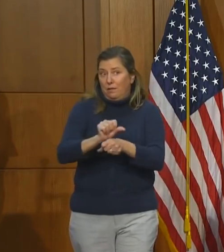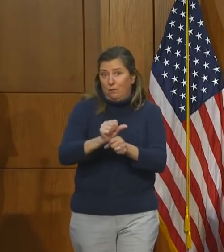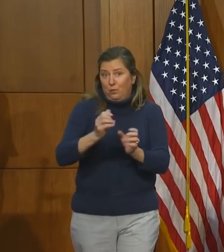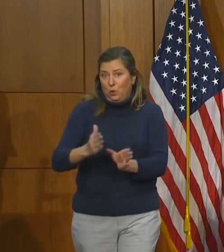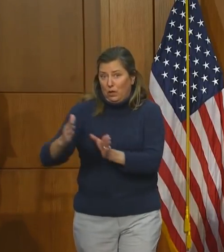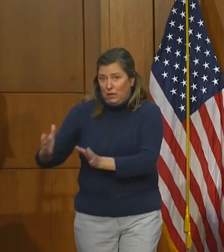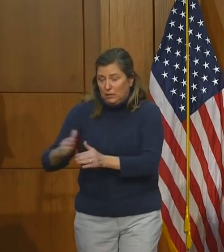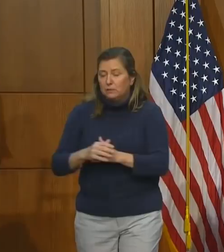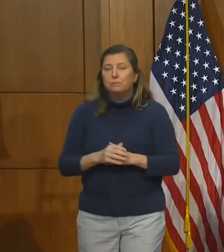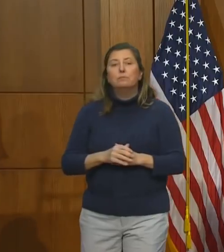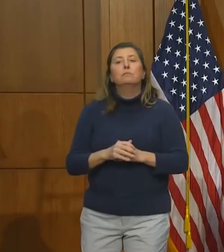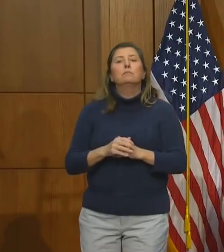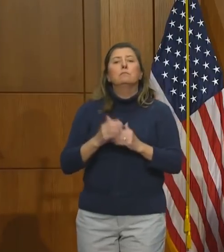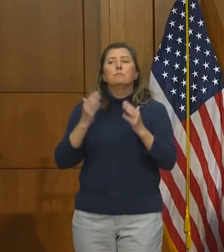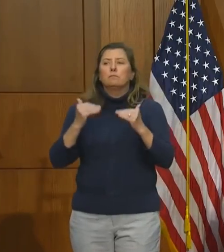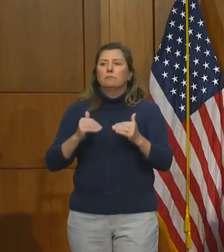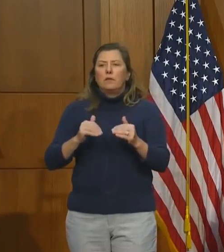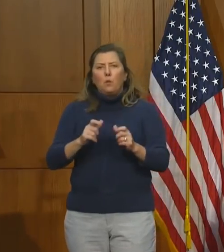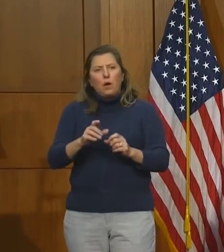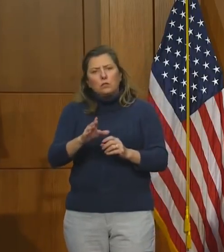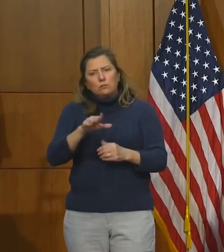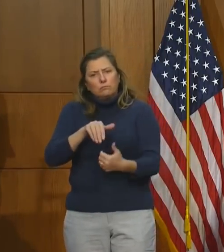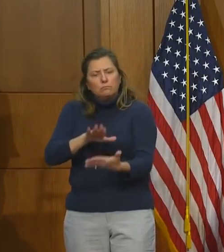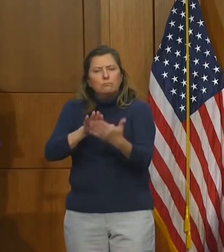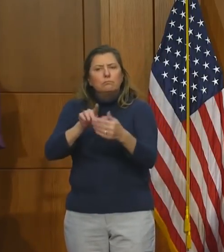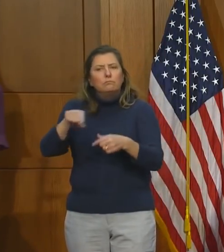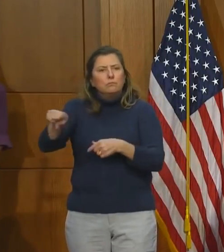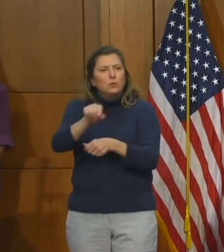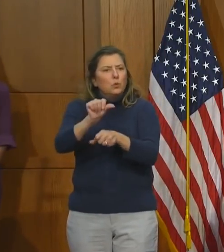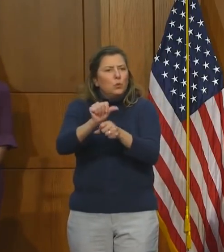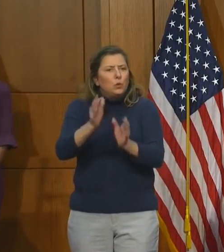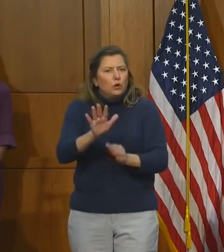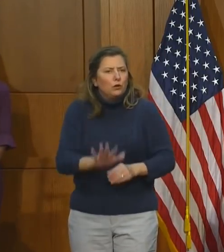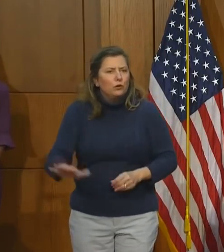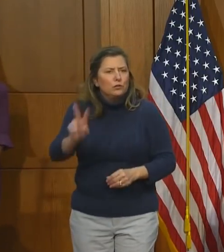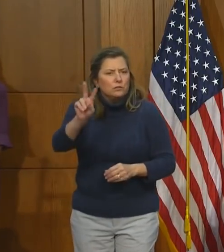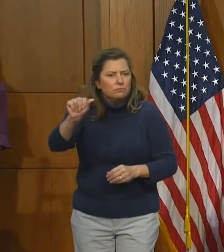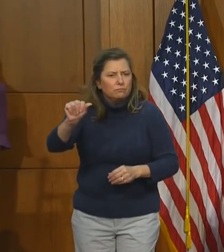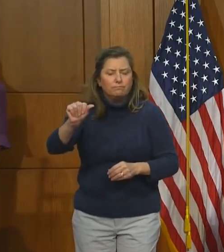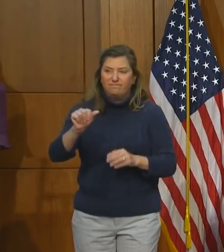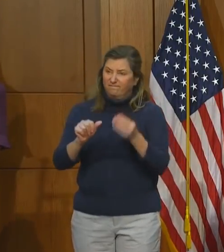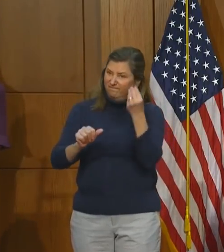MEANS TAKE CAUTION TO PROTECT EVERYONE INCLUDING EMPLOYEES